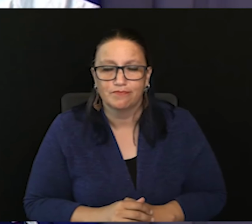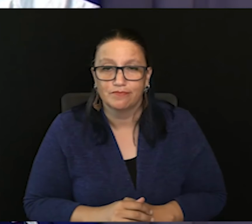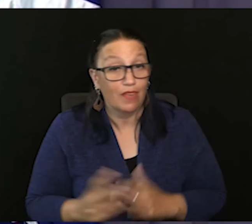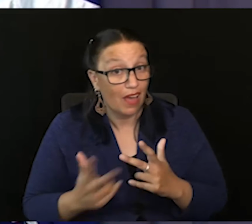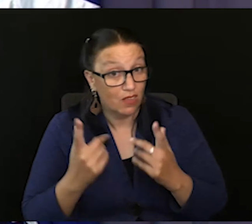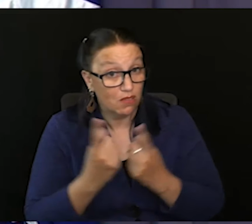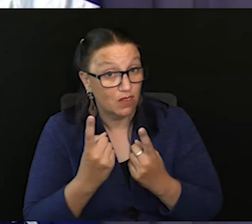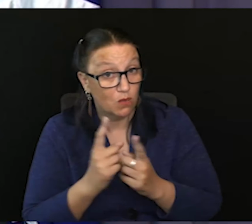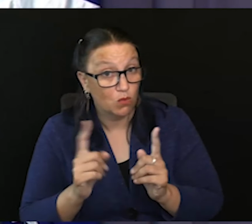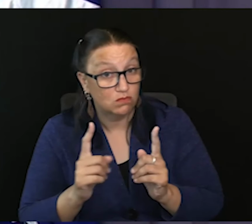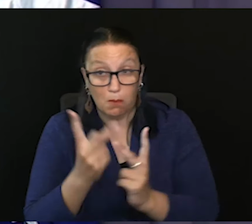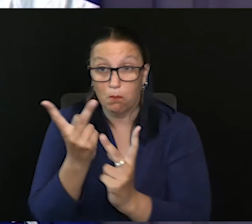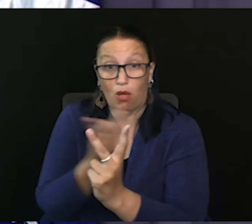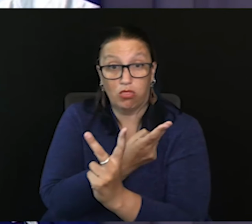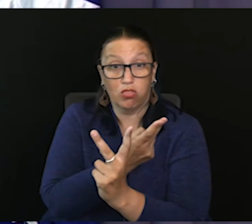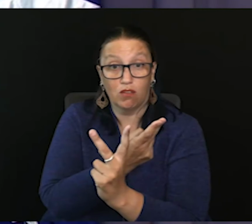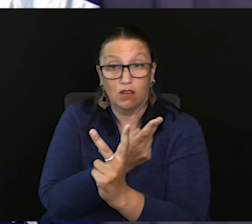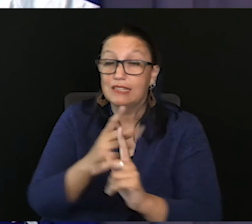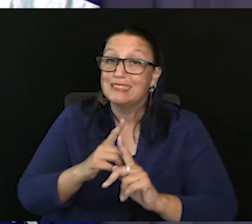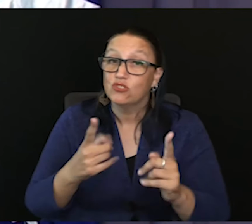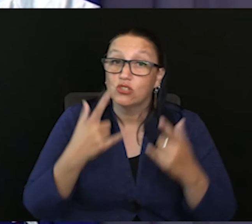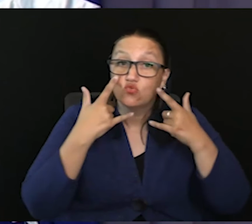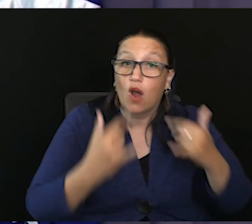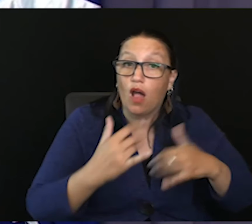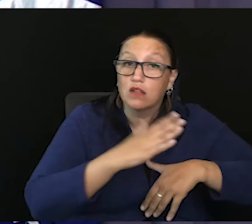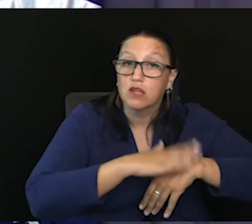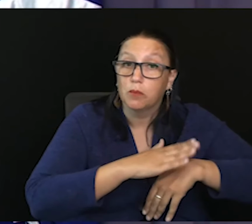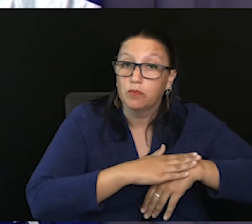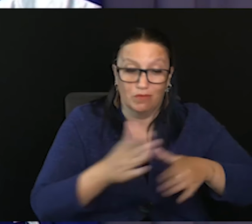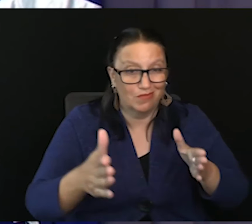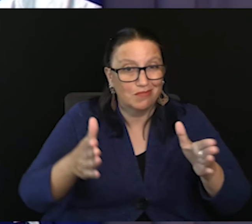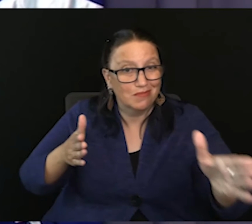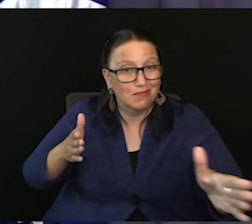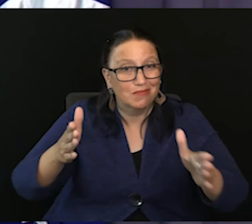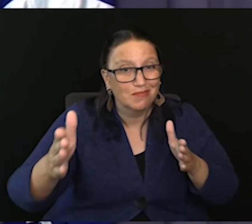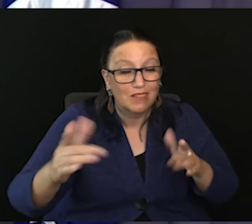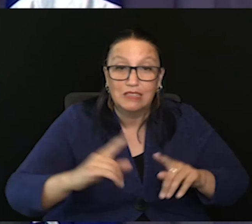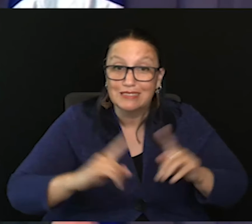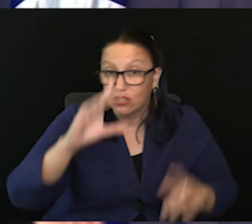done in different times in different countries with different amounts of COVID. So it's a little bit like the Olympics.